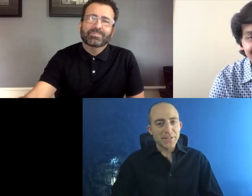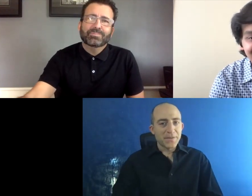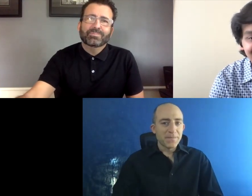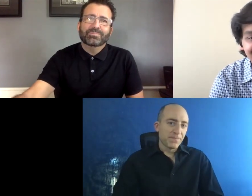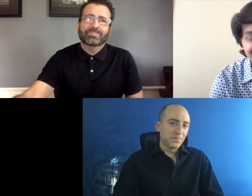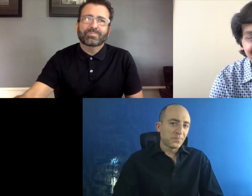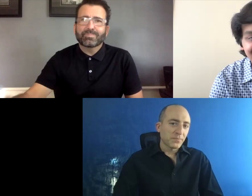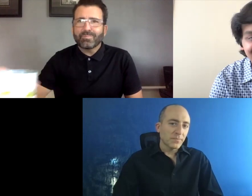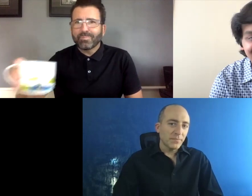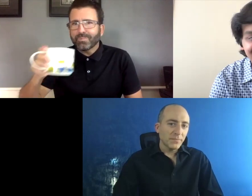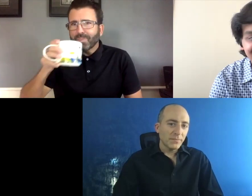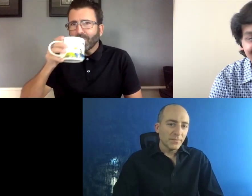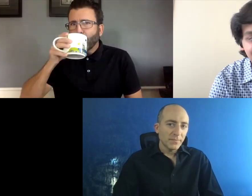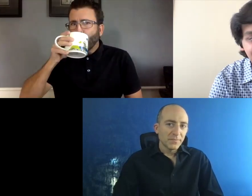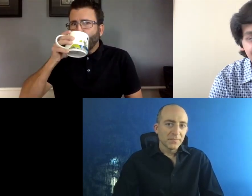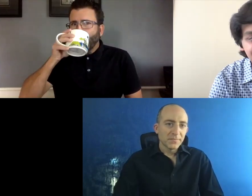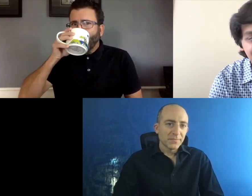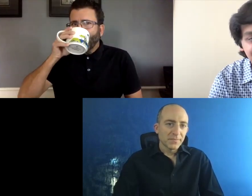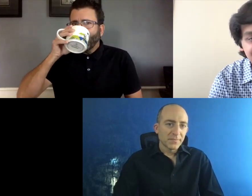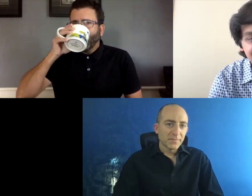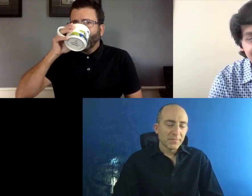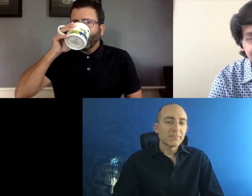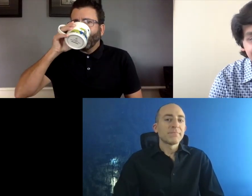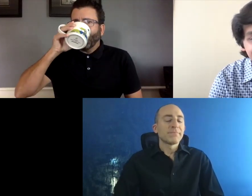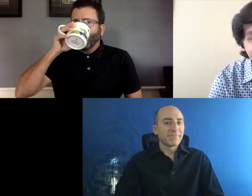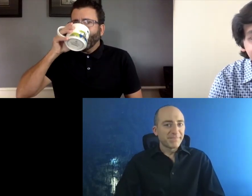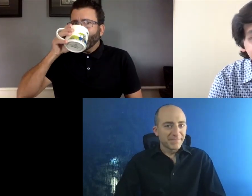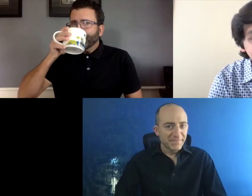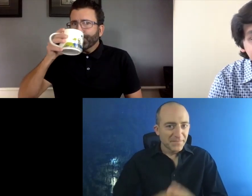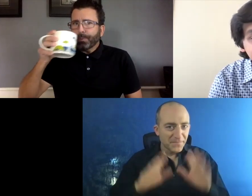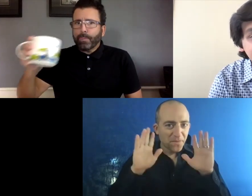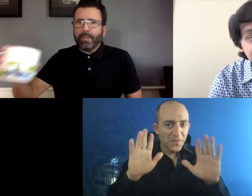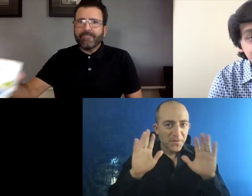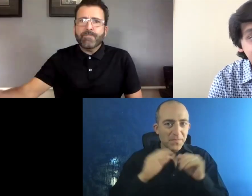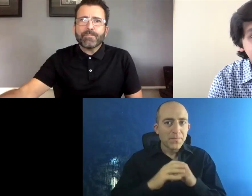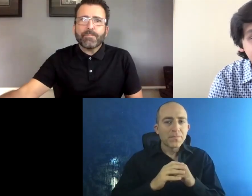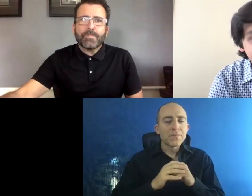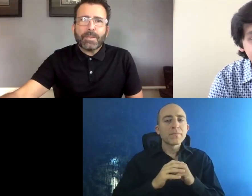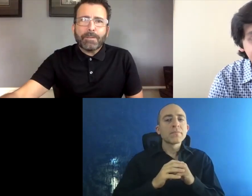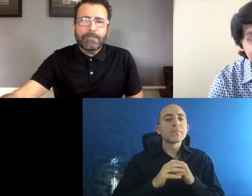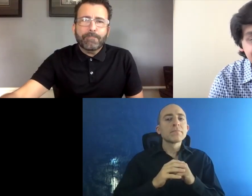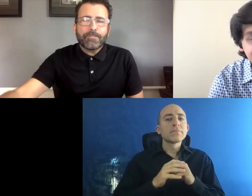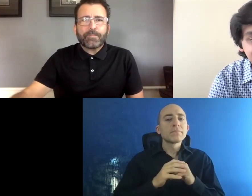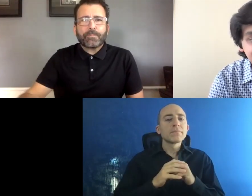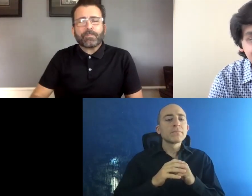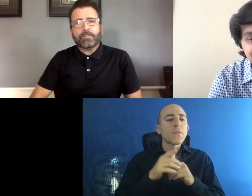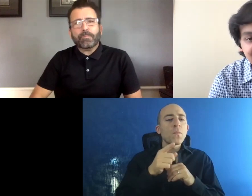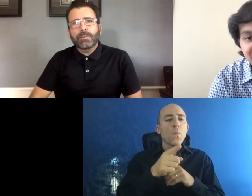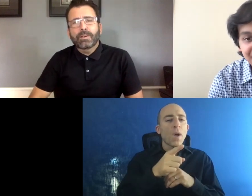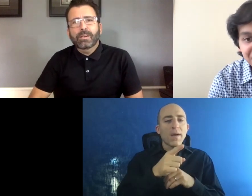Wonderful and what challenged you the most about playing the role of Don?